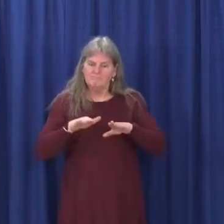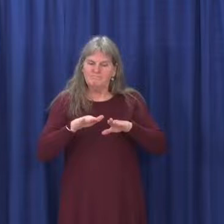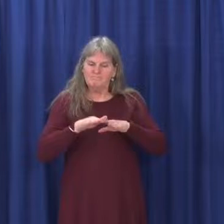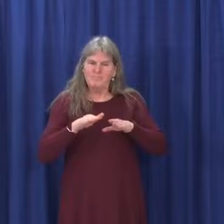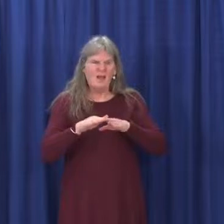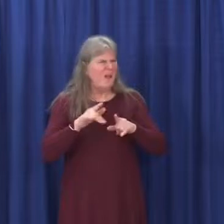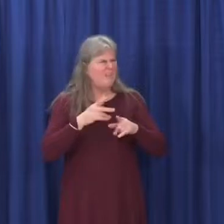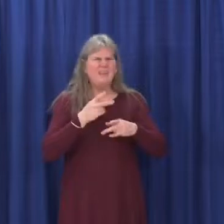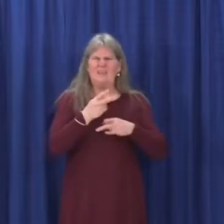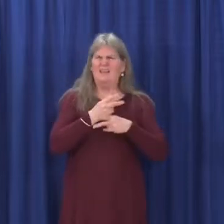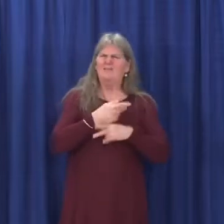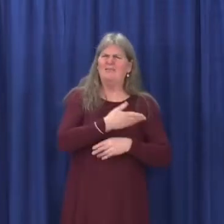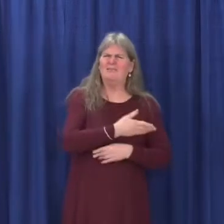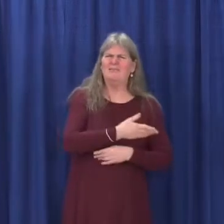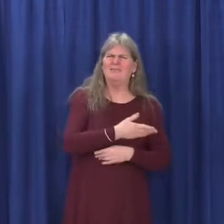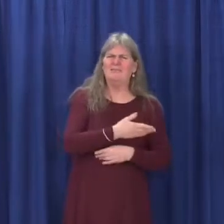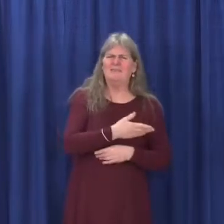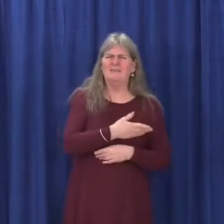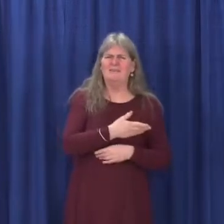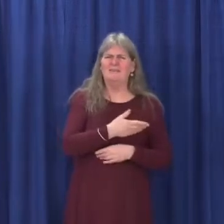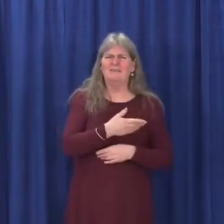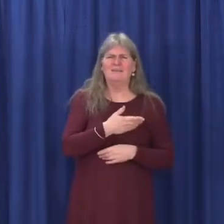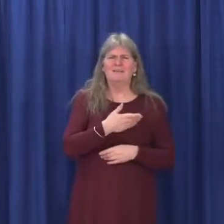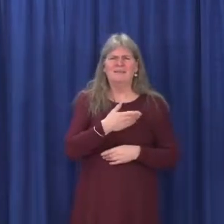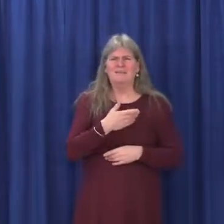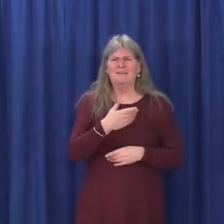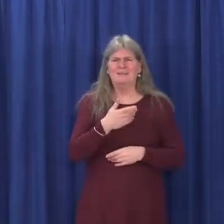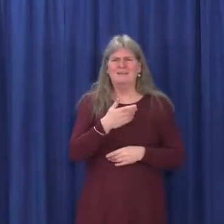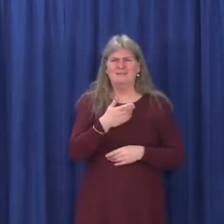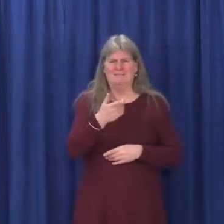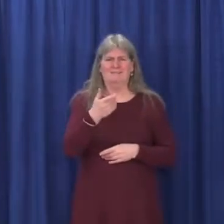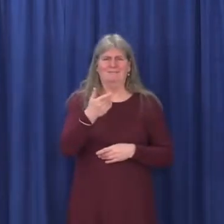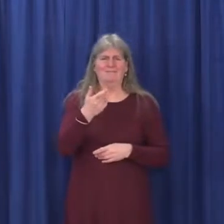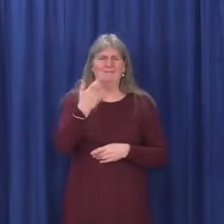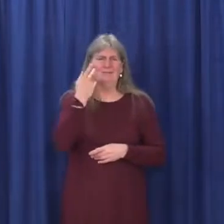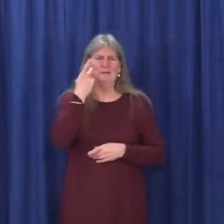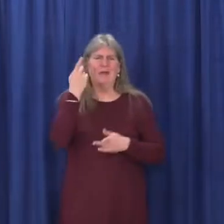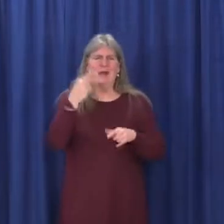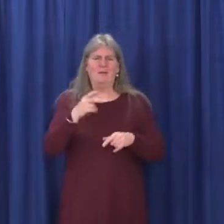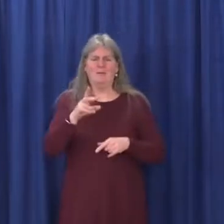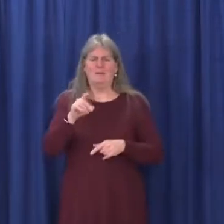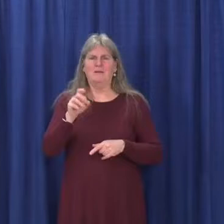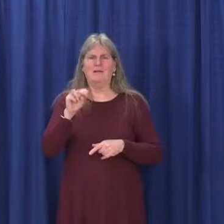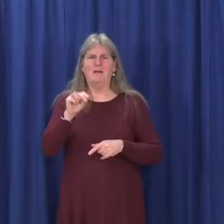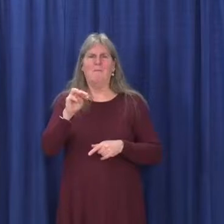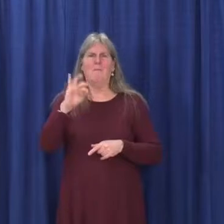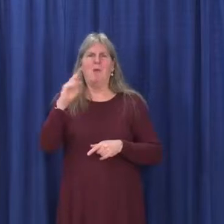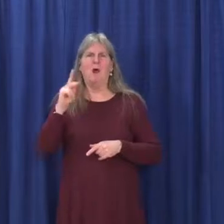I don't-- I don't feel like it's, you know, we watched what happened in Denmark a couple of weeks ago, where you know, it was a Friday announcement that hey, Monday or Tuesday,